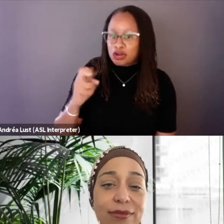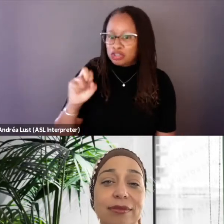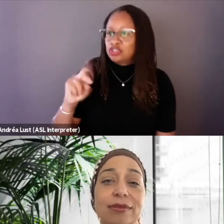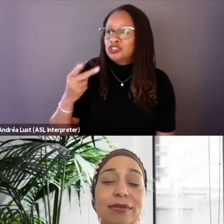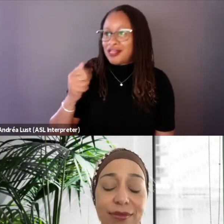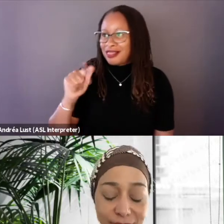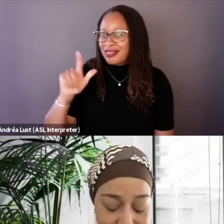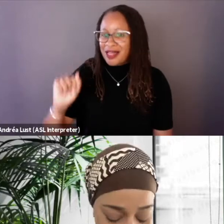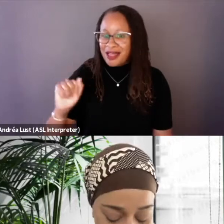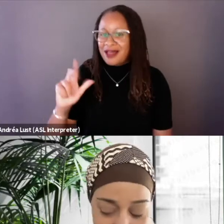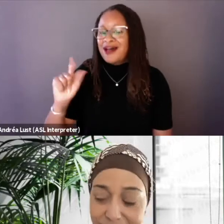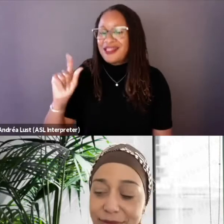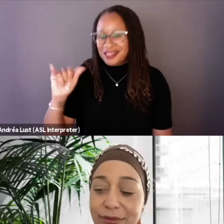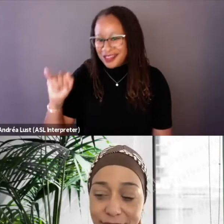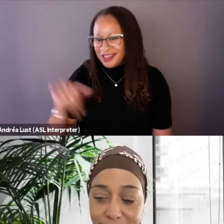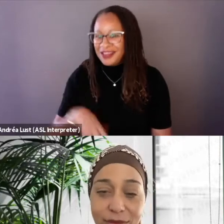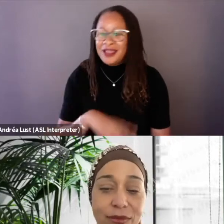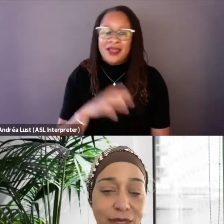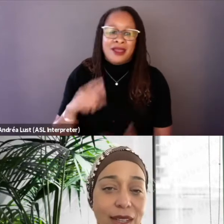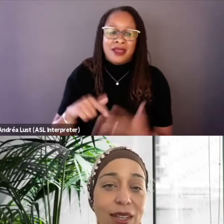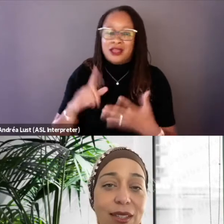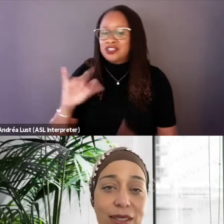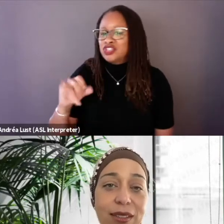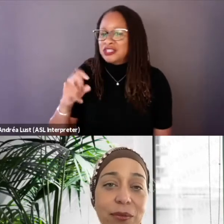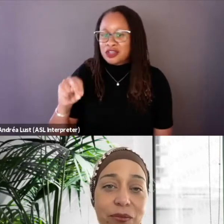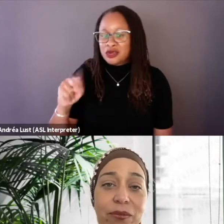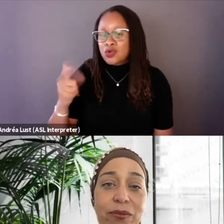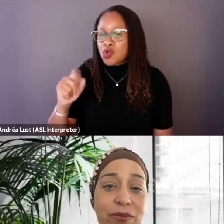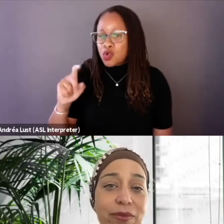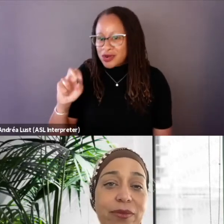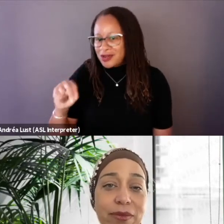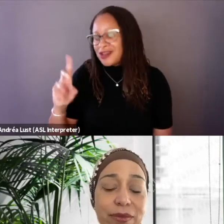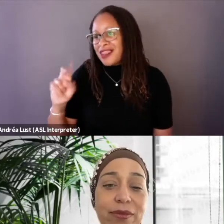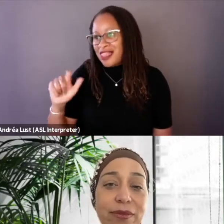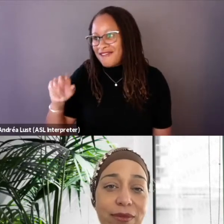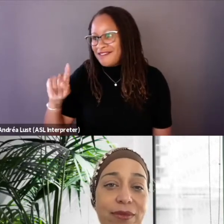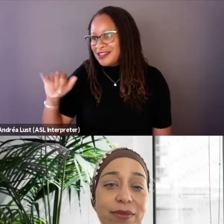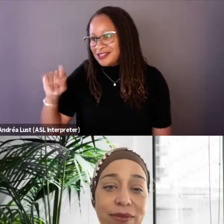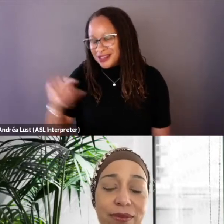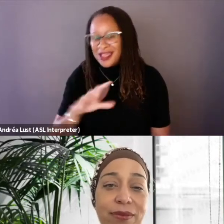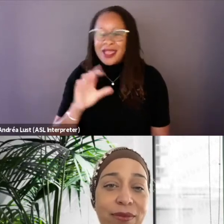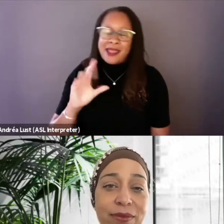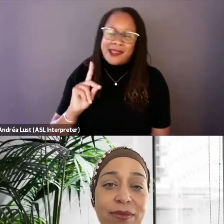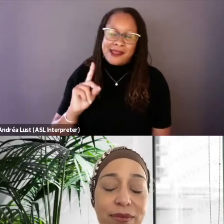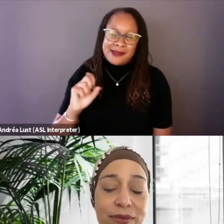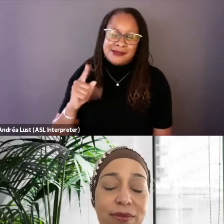and Joseph Leonard Gordon-Levitt and Pedro Pascal, a lot of great people.